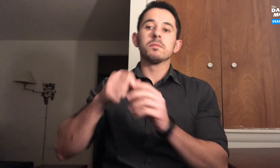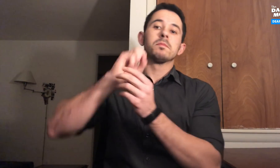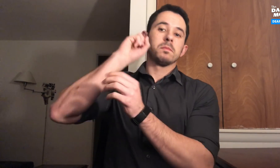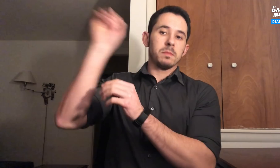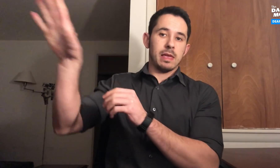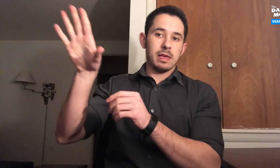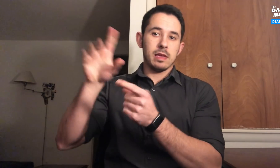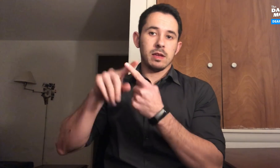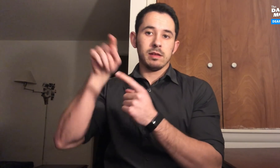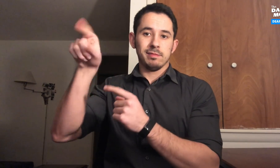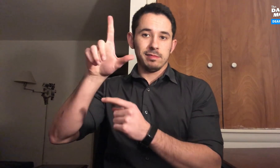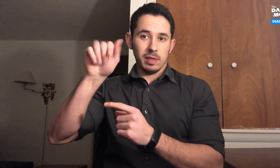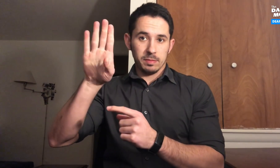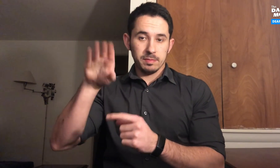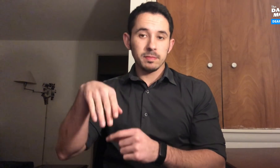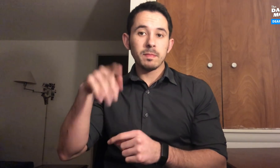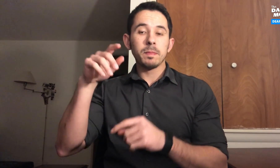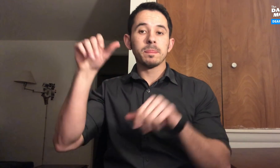and mail it to the lab.